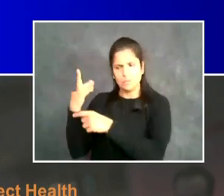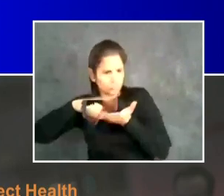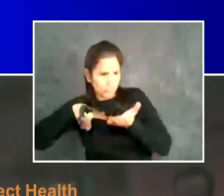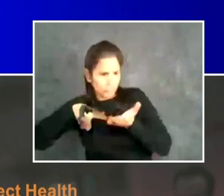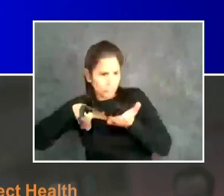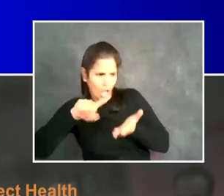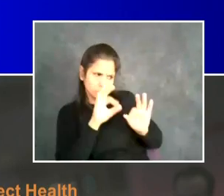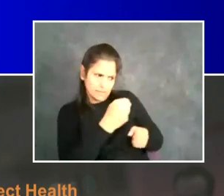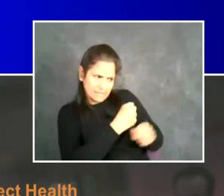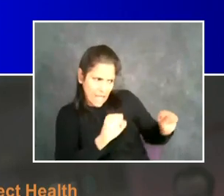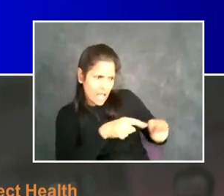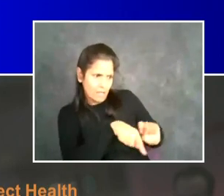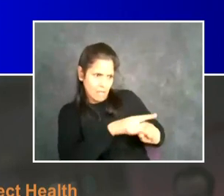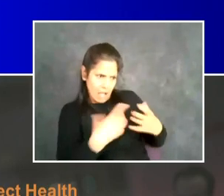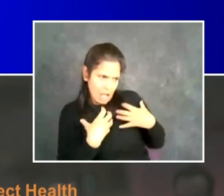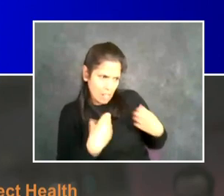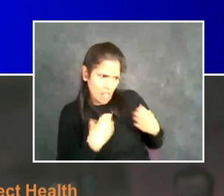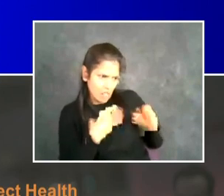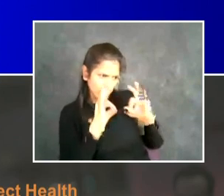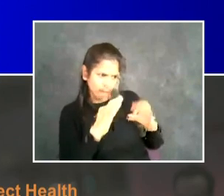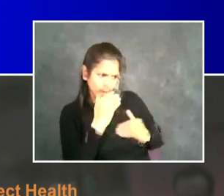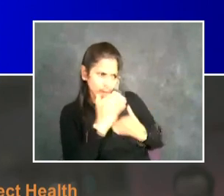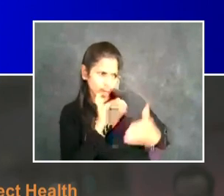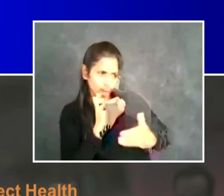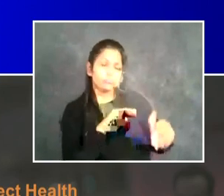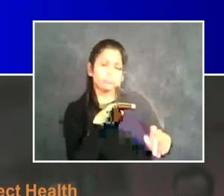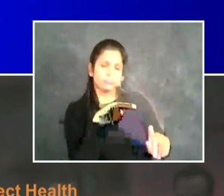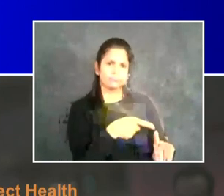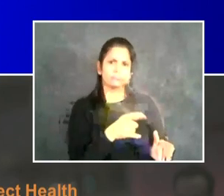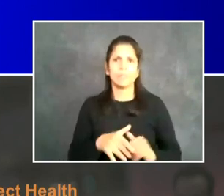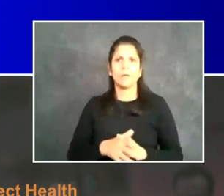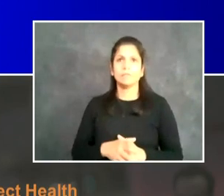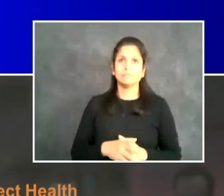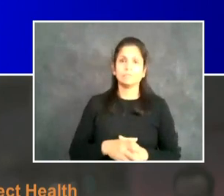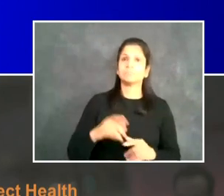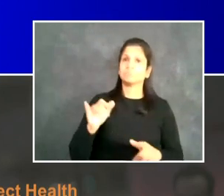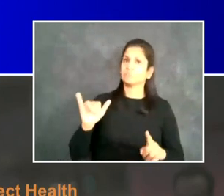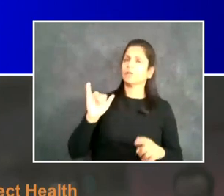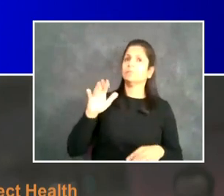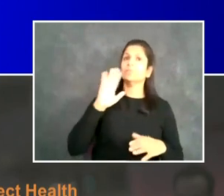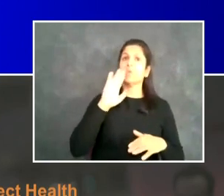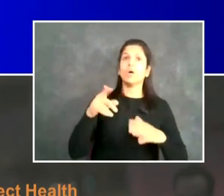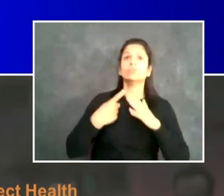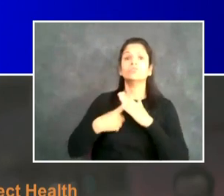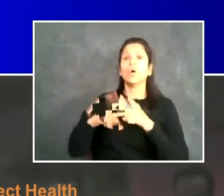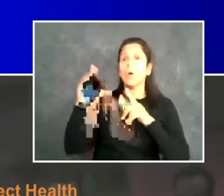HOMELESS NEW YORKERS. AND STARTING THIS WEEK, WE WILL